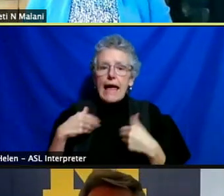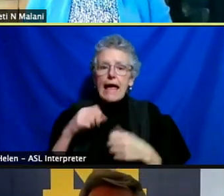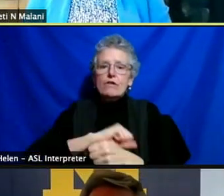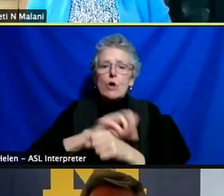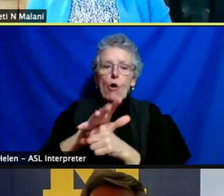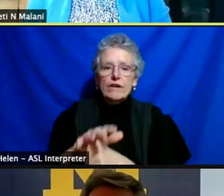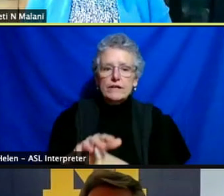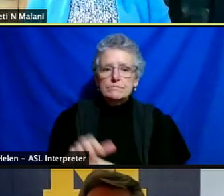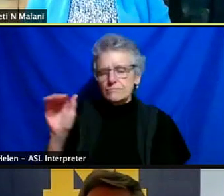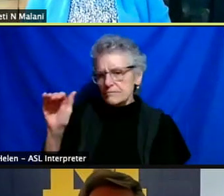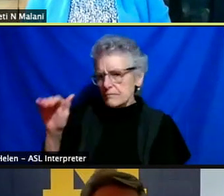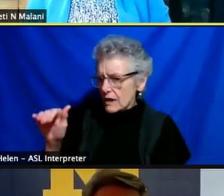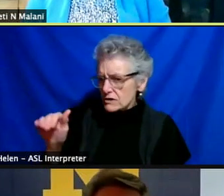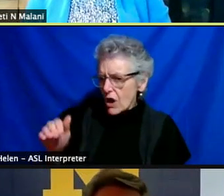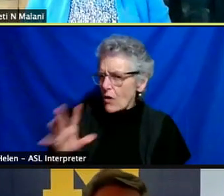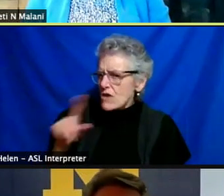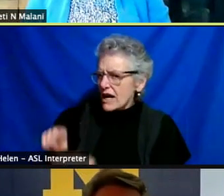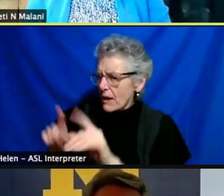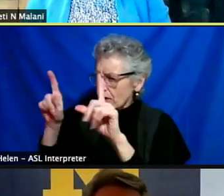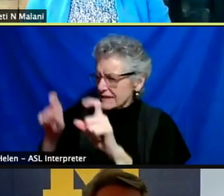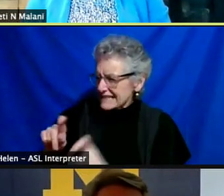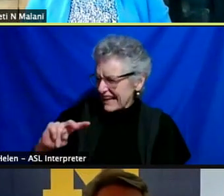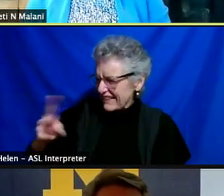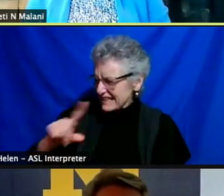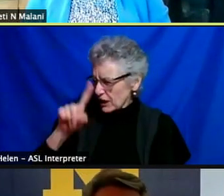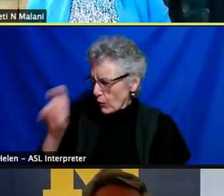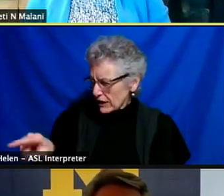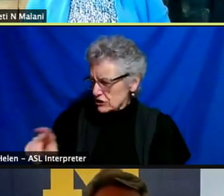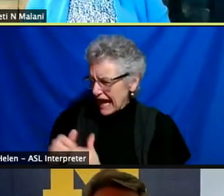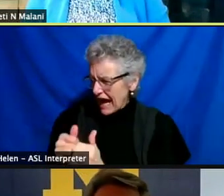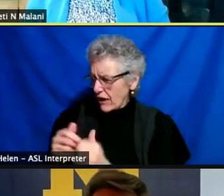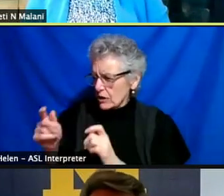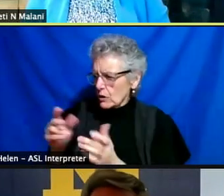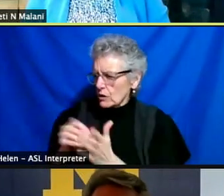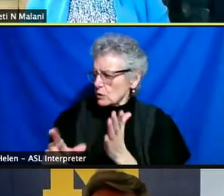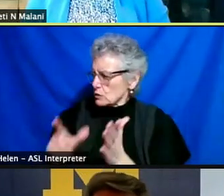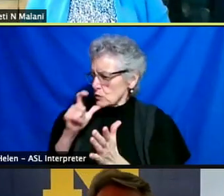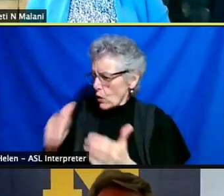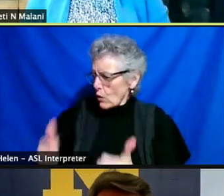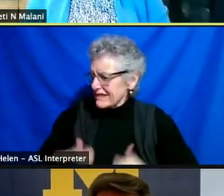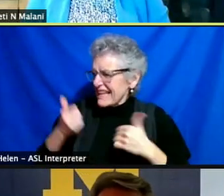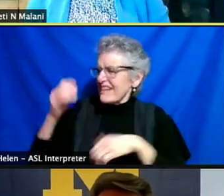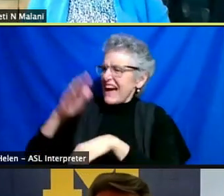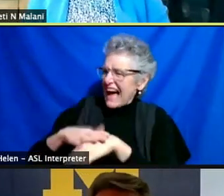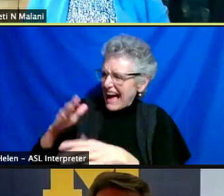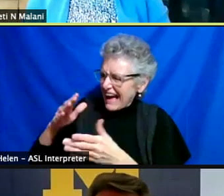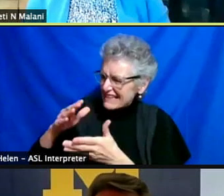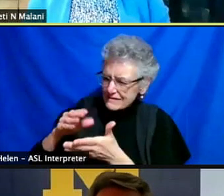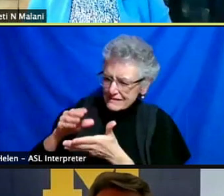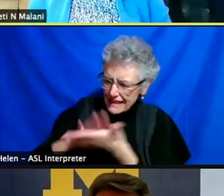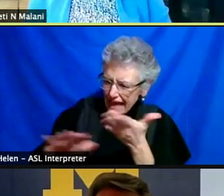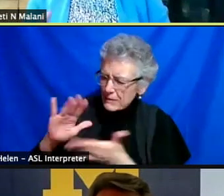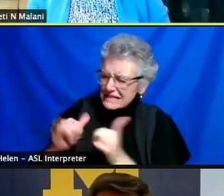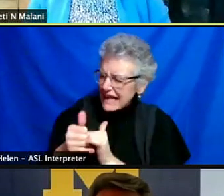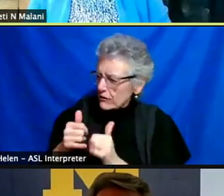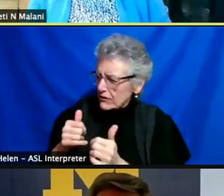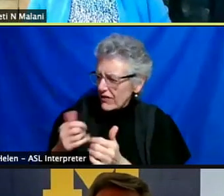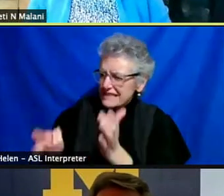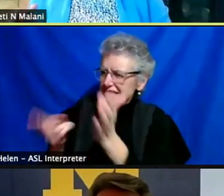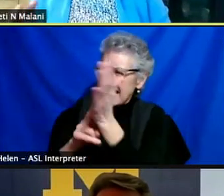So speaking of testing, the second question. How do off-campus students sign up for the mandatory weekly testing? And again, let's take mandatory out of that.